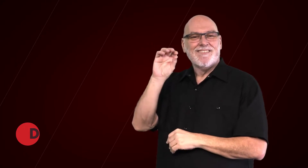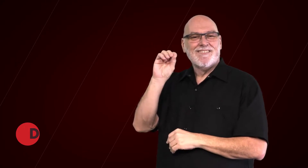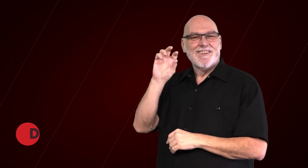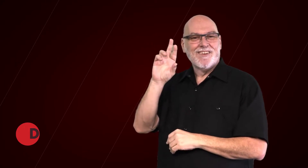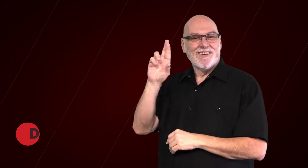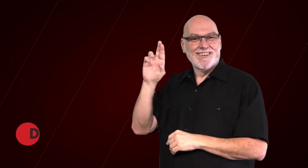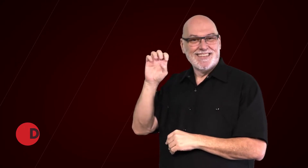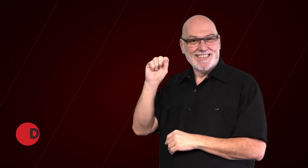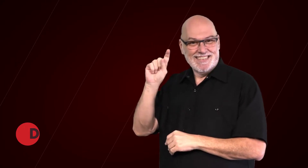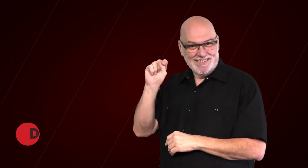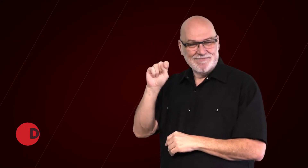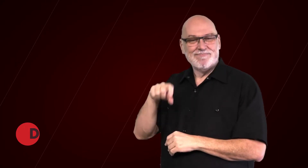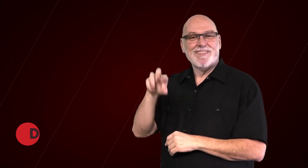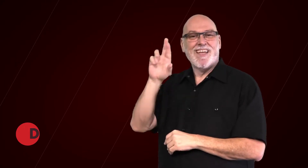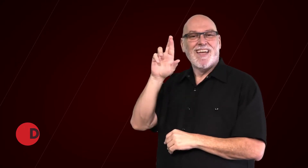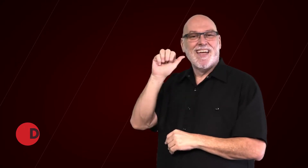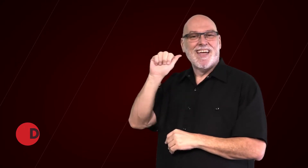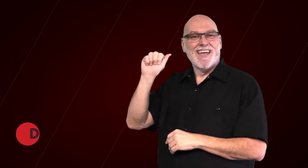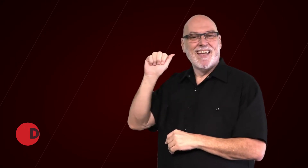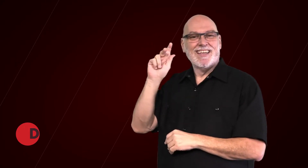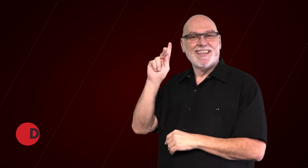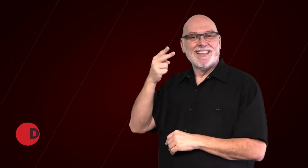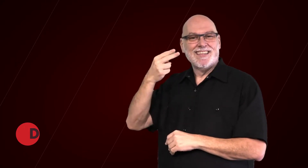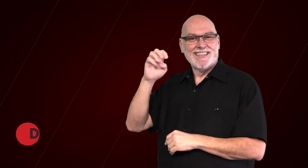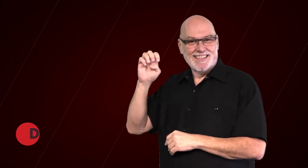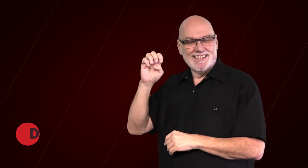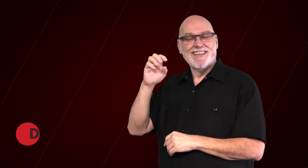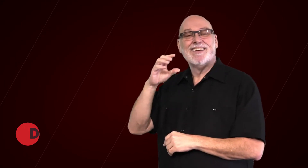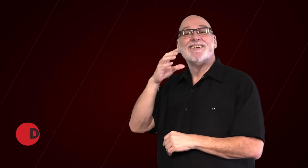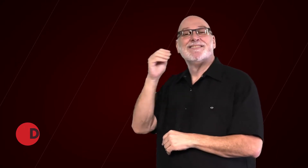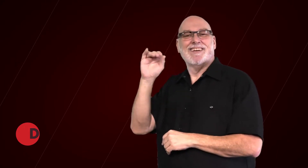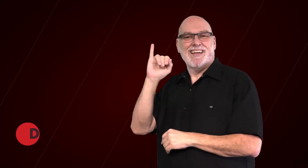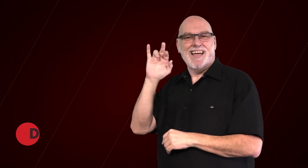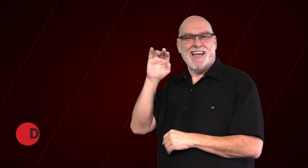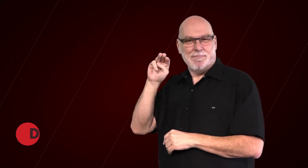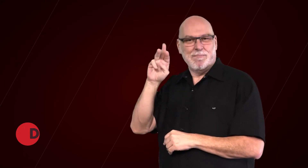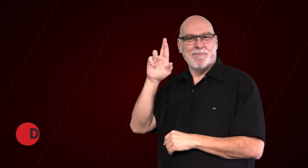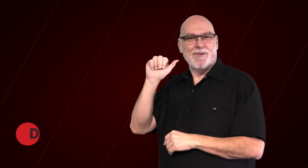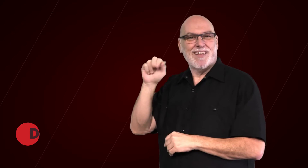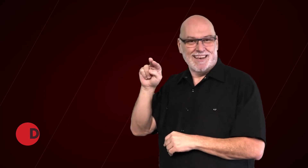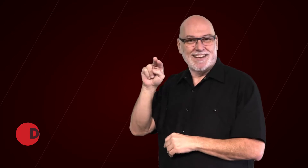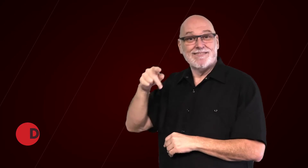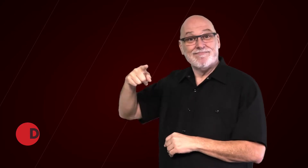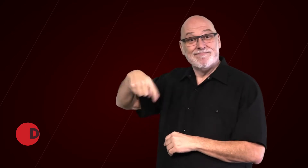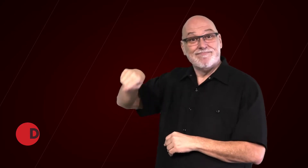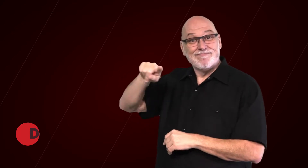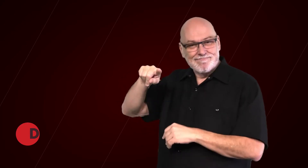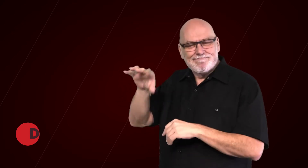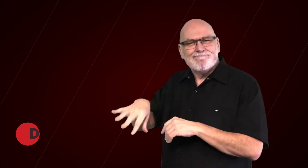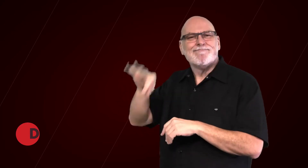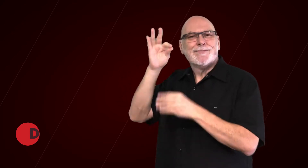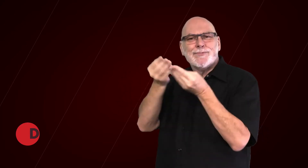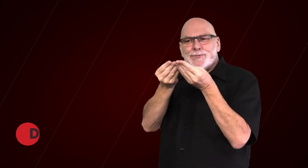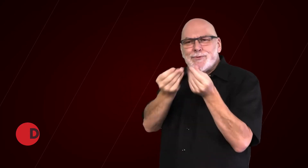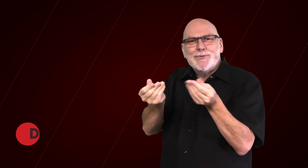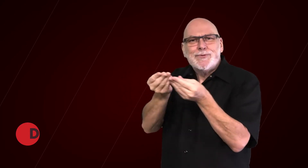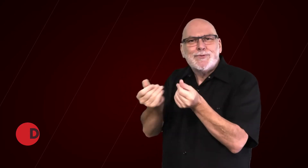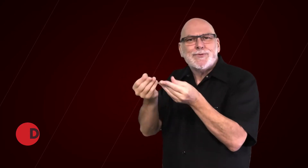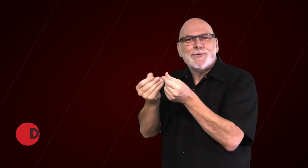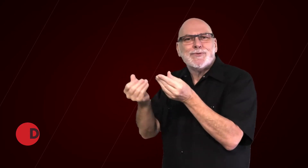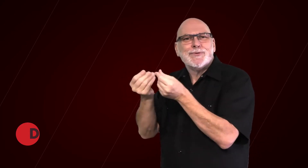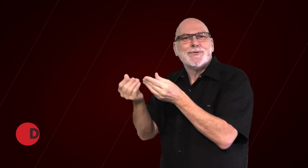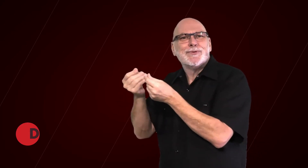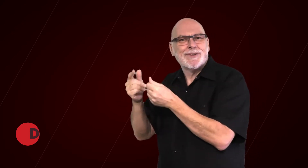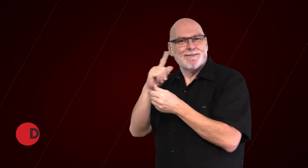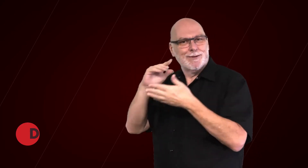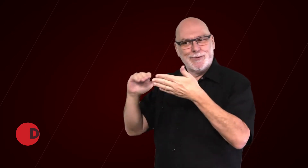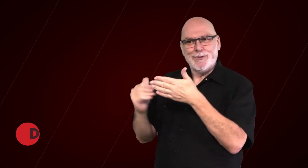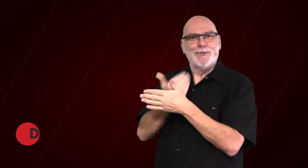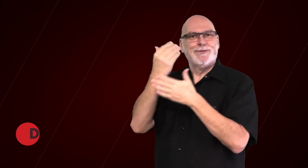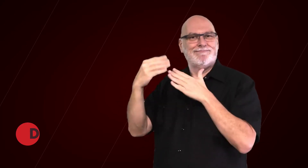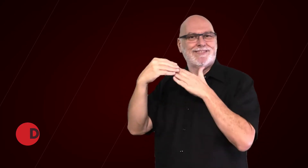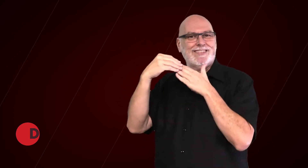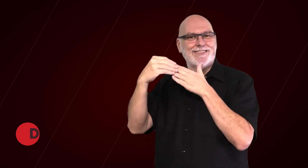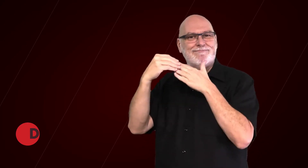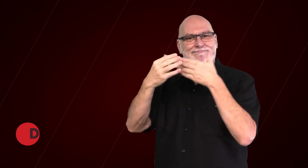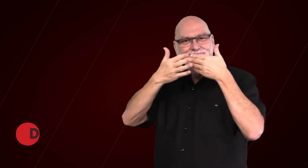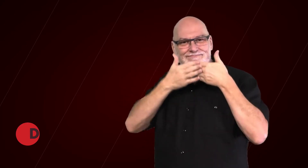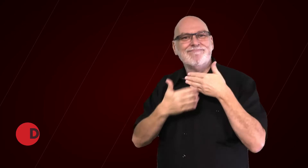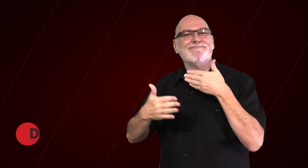Forrest, Raakhee and Imran found a solution where new leadership could